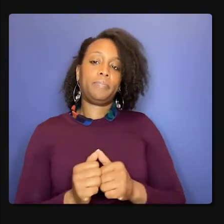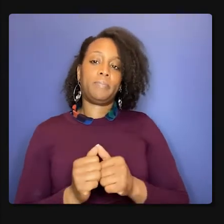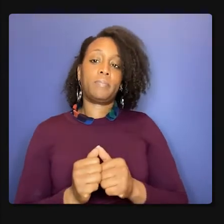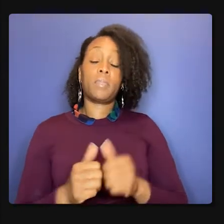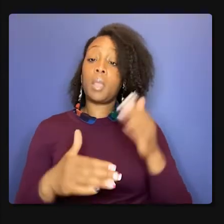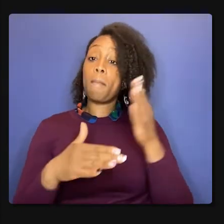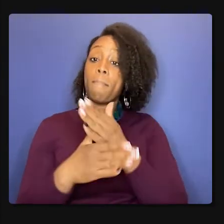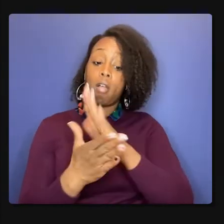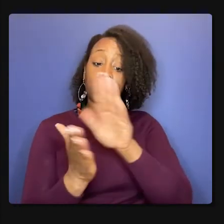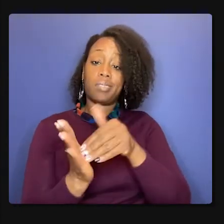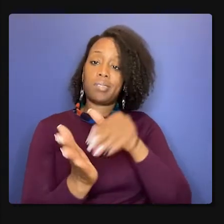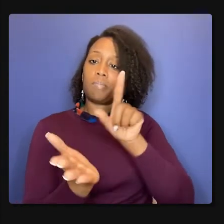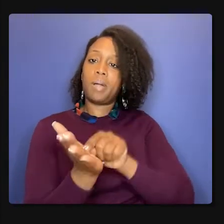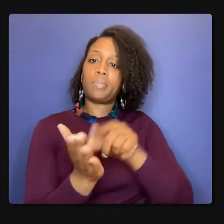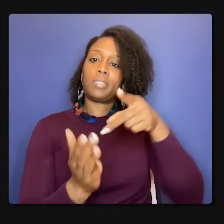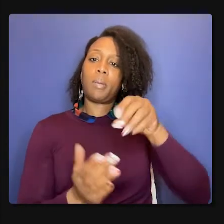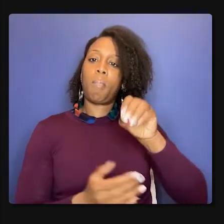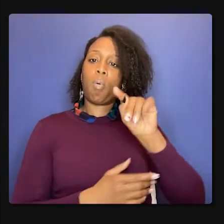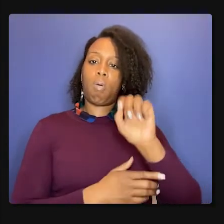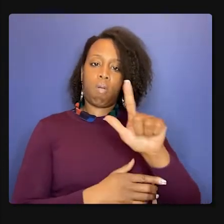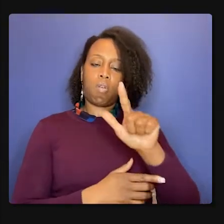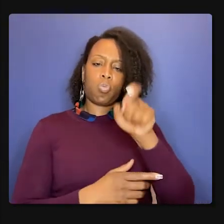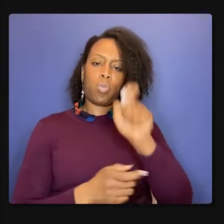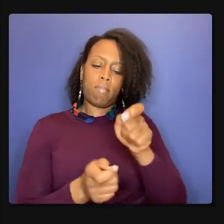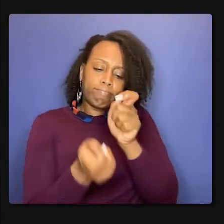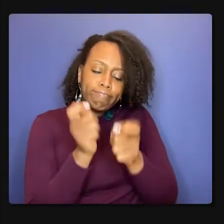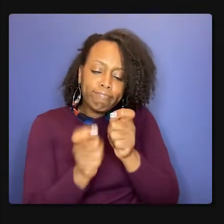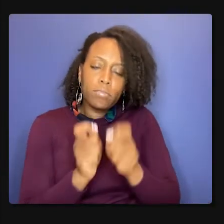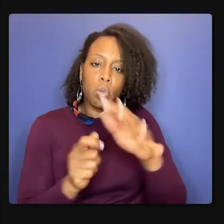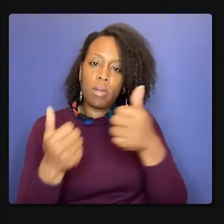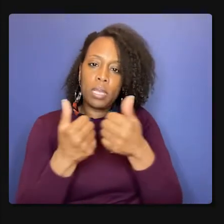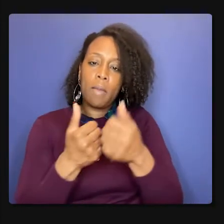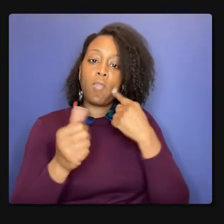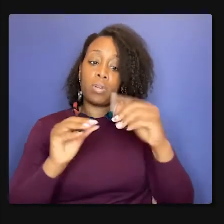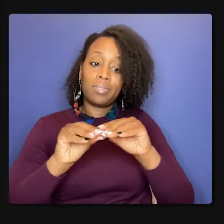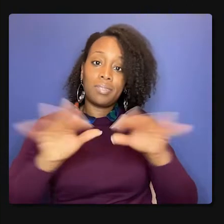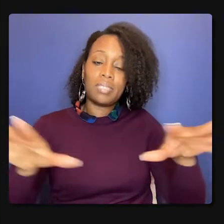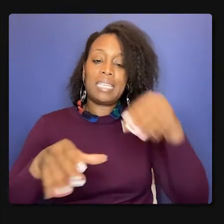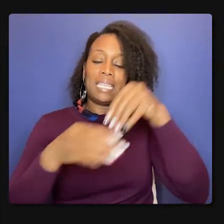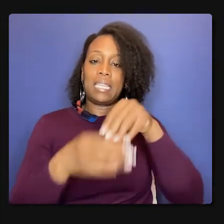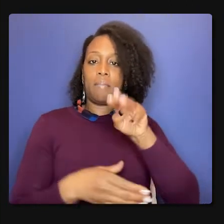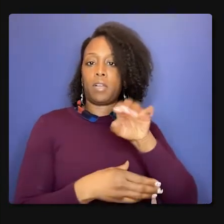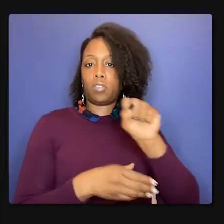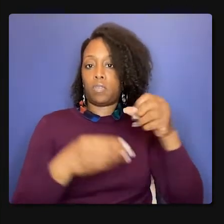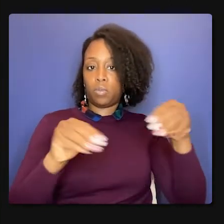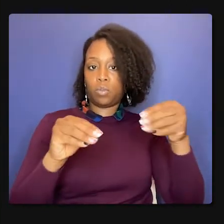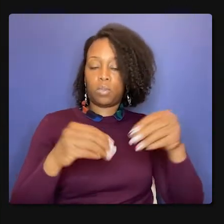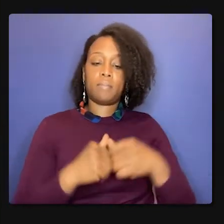Partner Center is our publishing portal, where you can configure your game for distribution in the Microsoft Store.